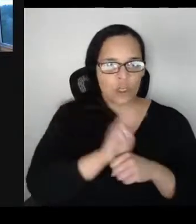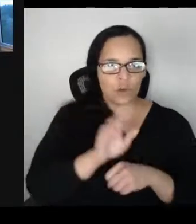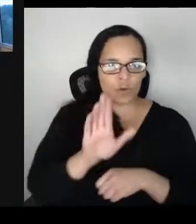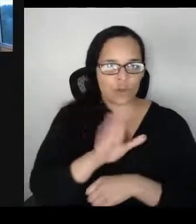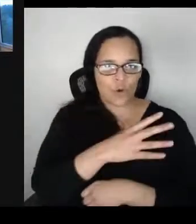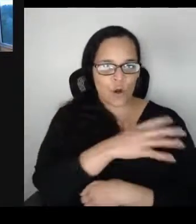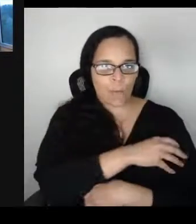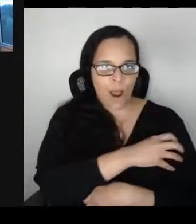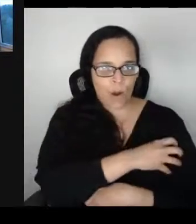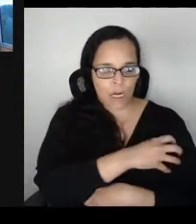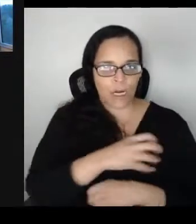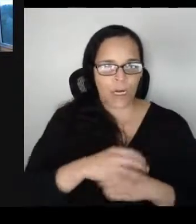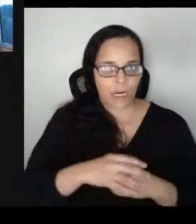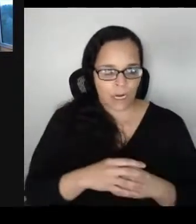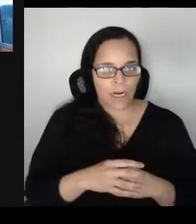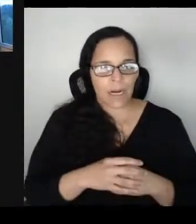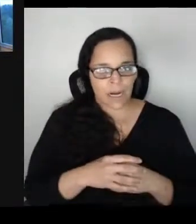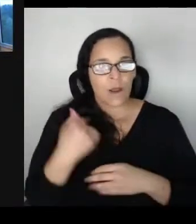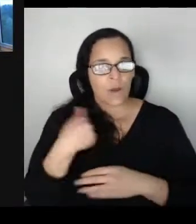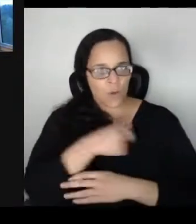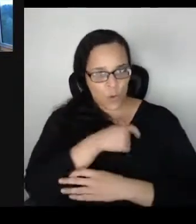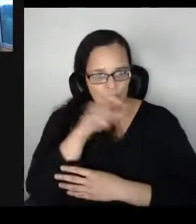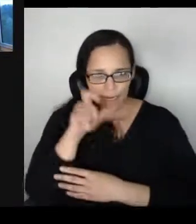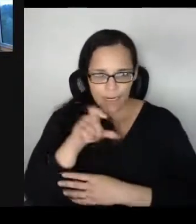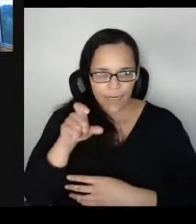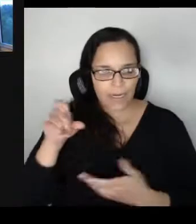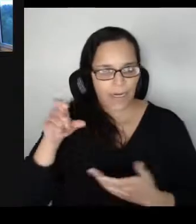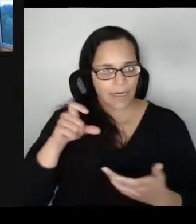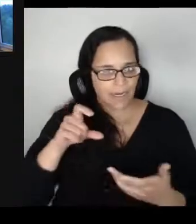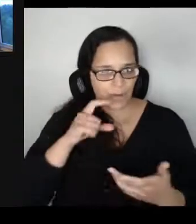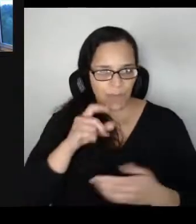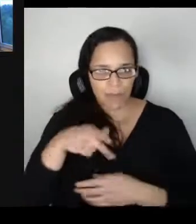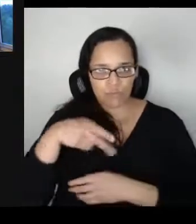We need to be pro-immigrant pro-Black,